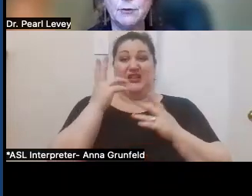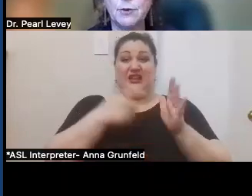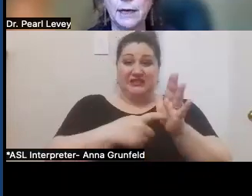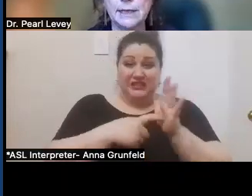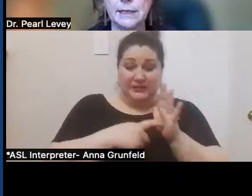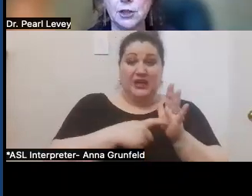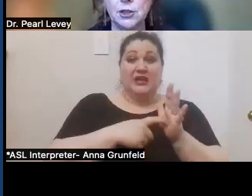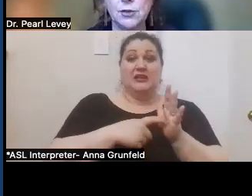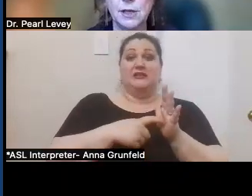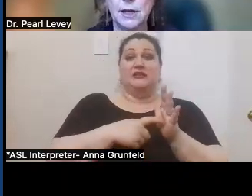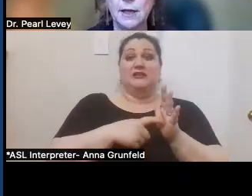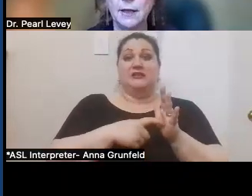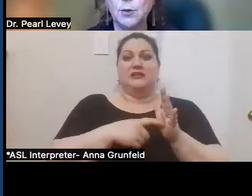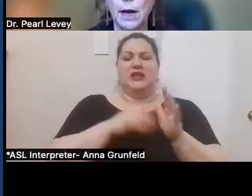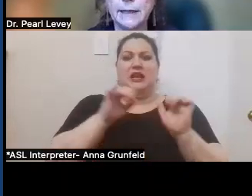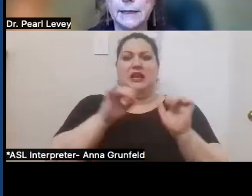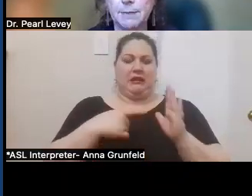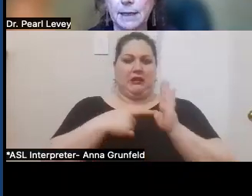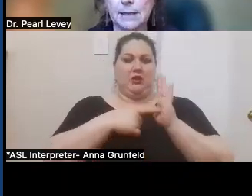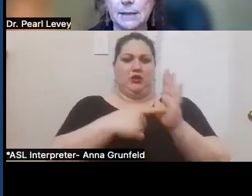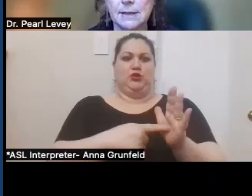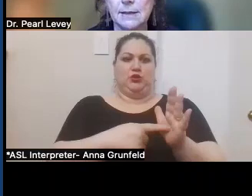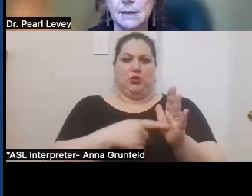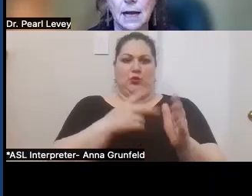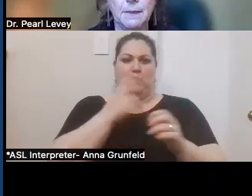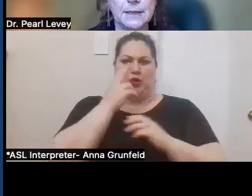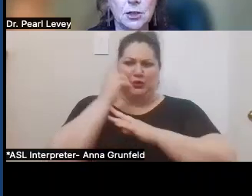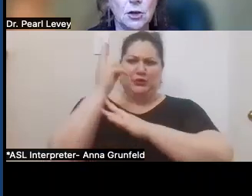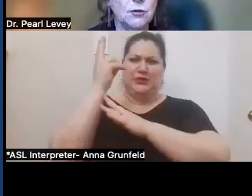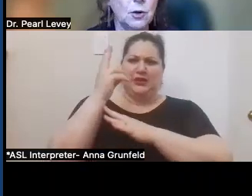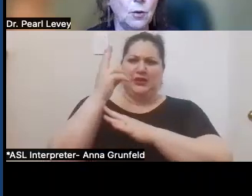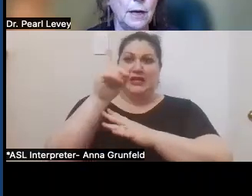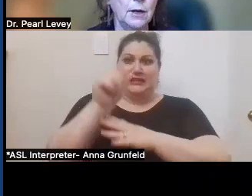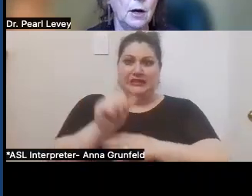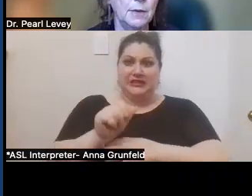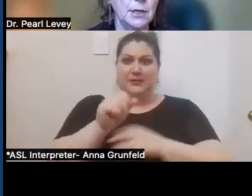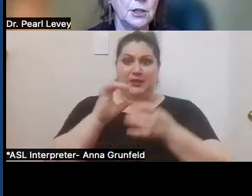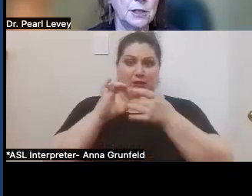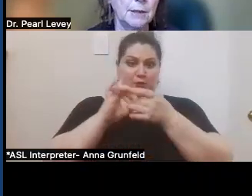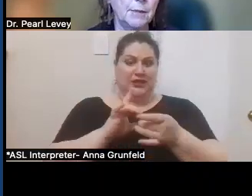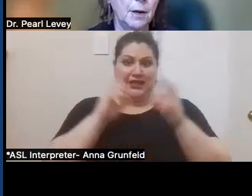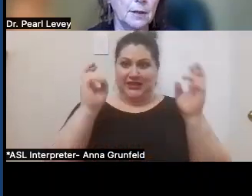related issues that were unexpected and that did not require accommodations in the past.